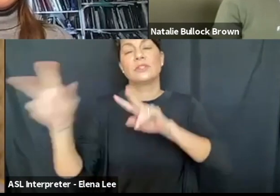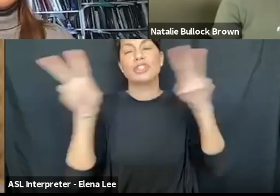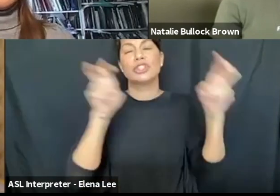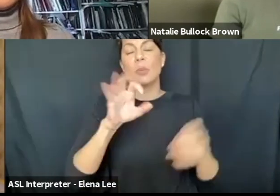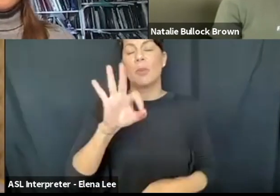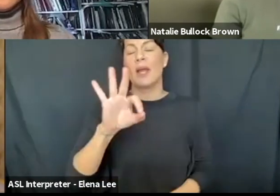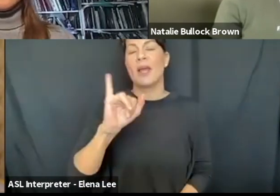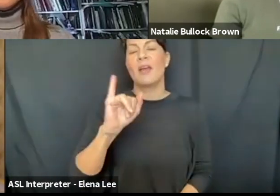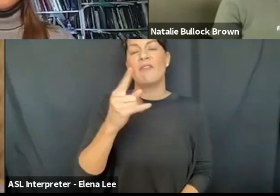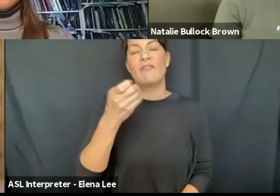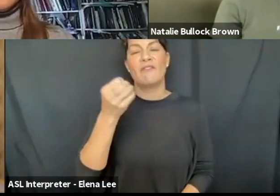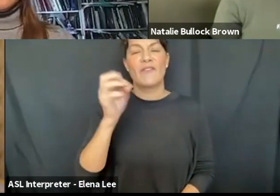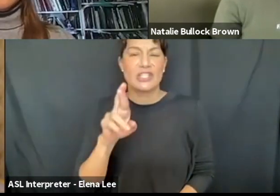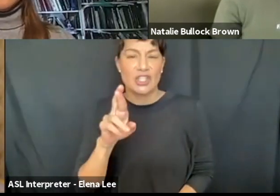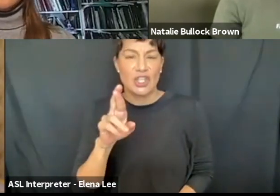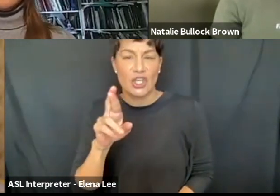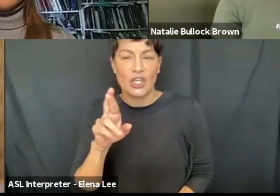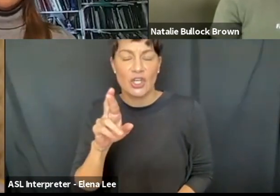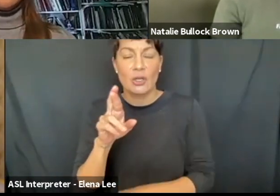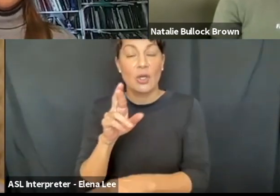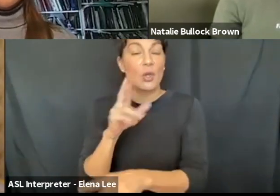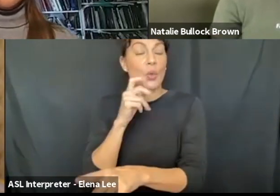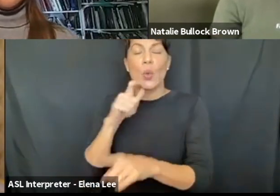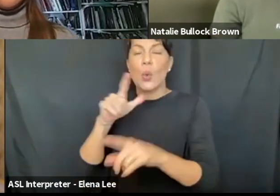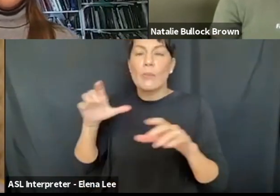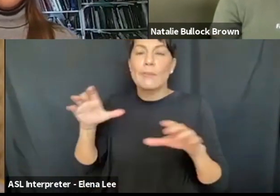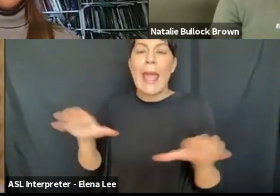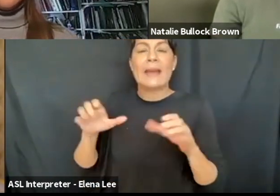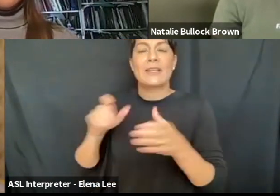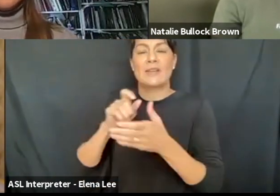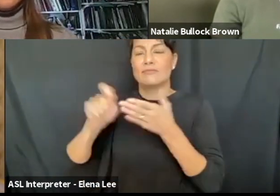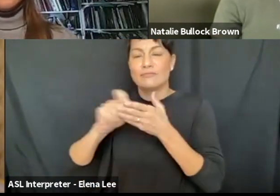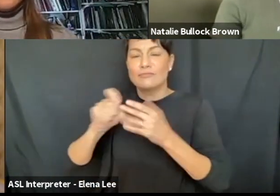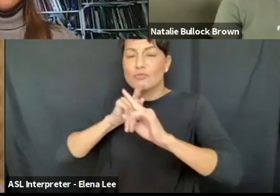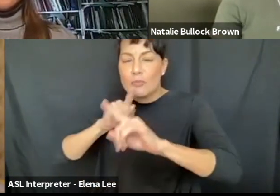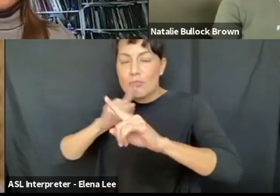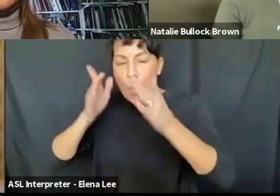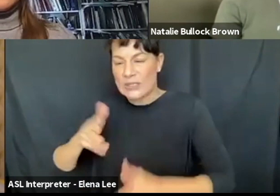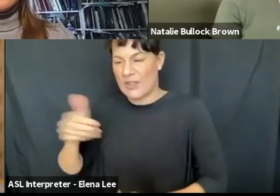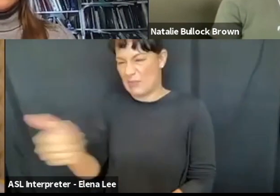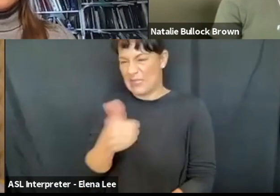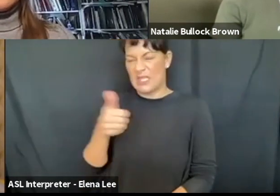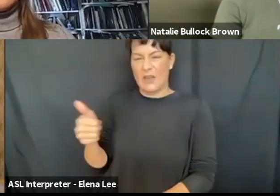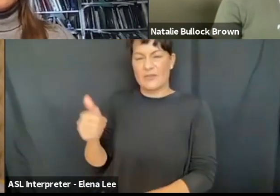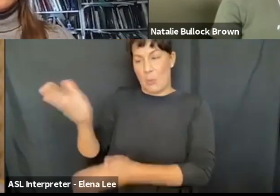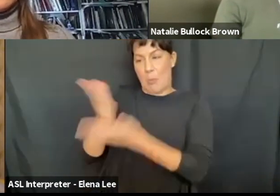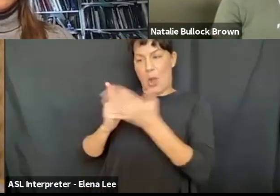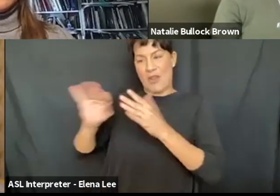active reporters, journalists themselves, they're part of the team. So, we're engaging in all these questions